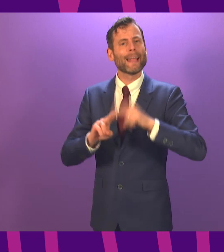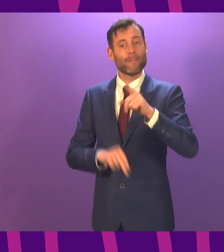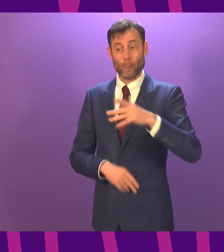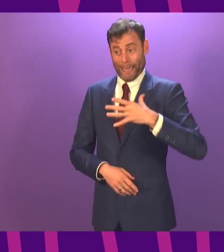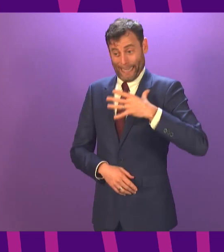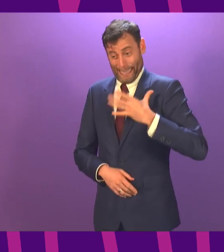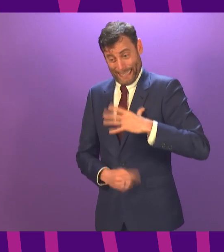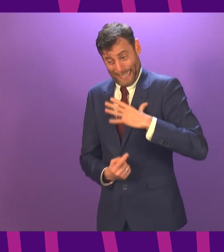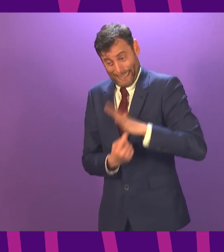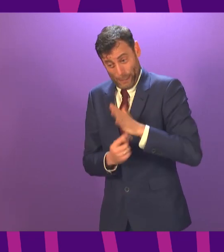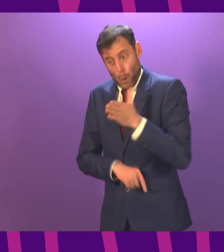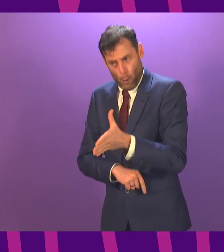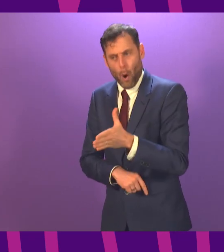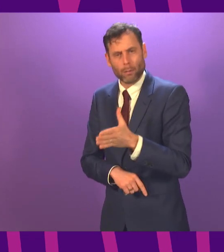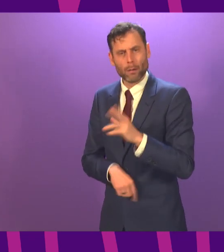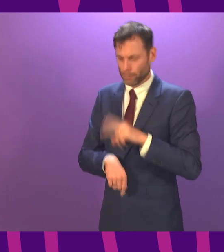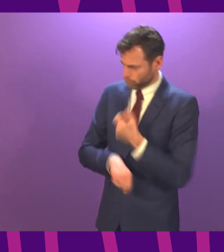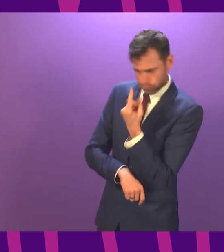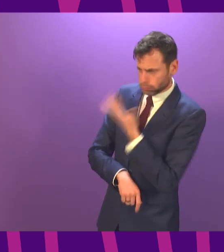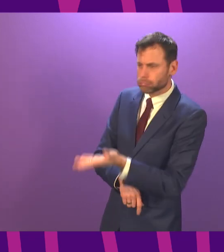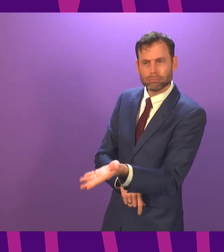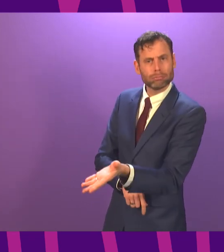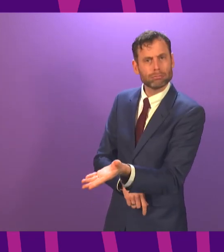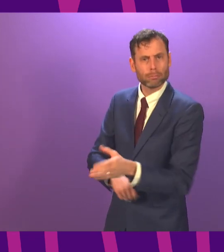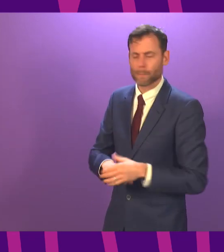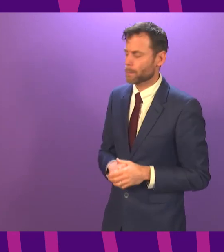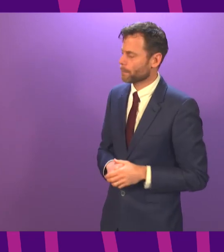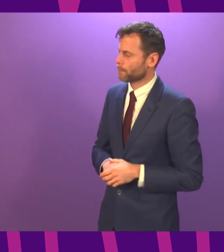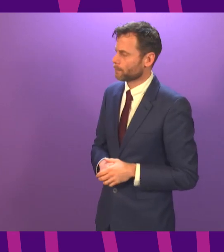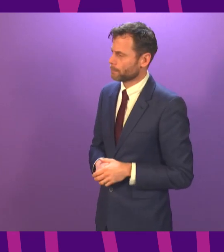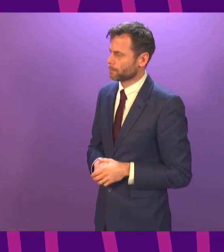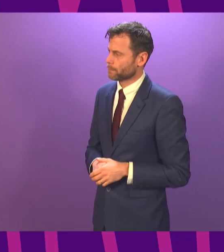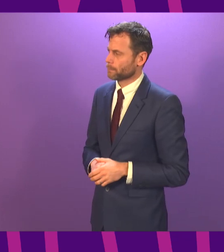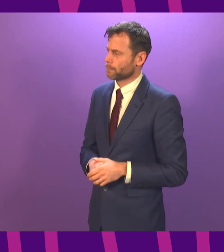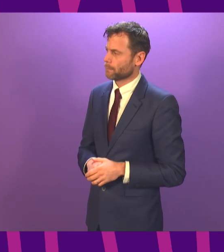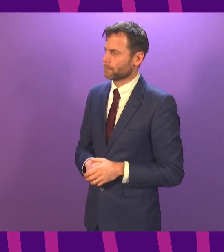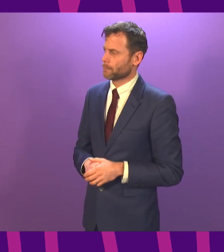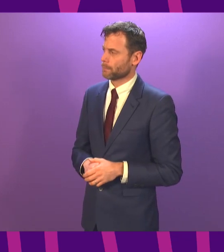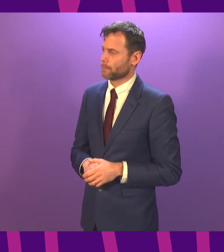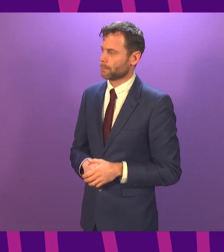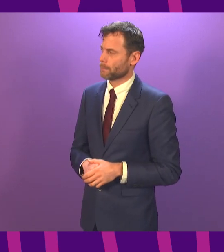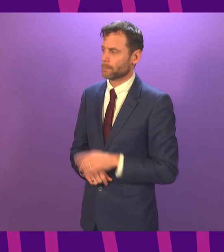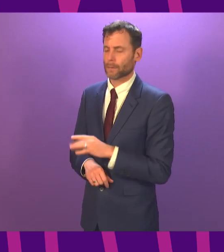how the police will do that for the travel regulations over the Christmas period and, if necessary, beyond.